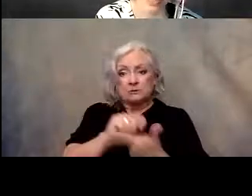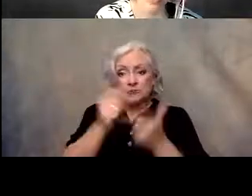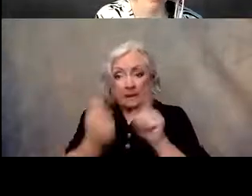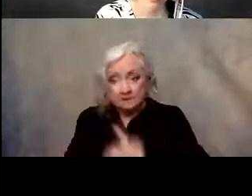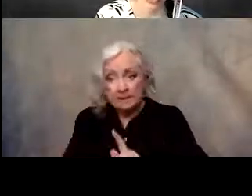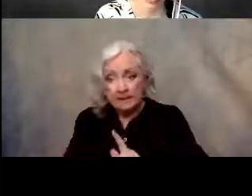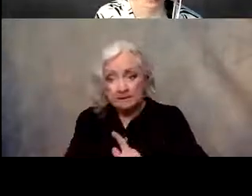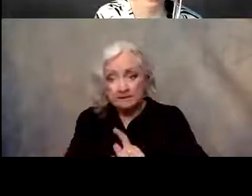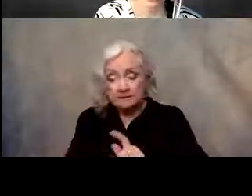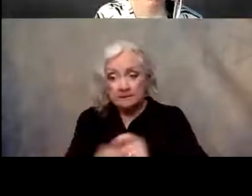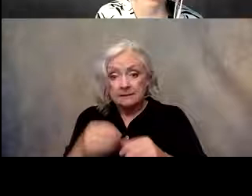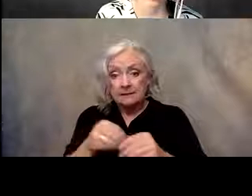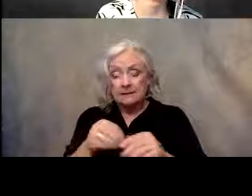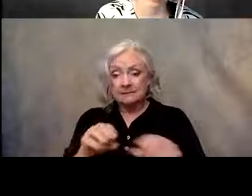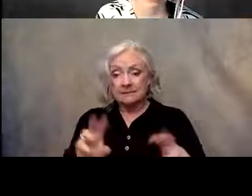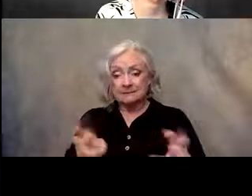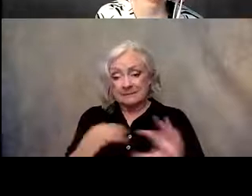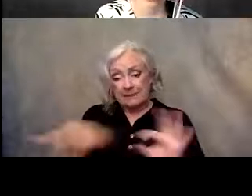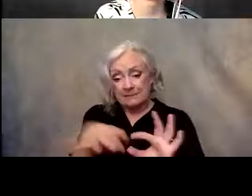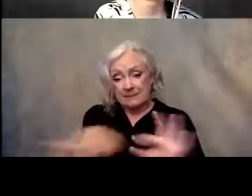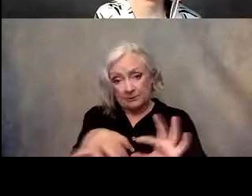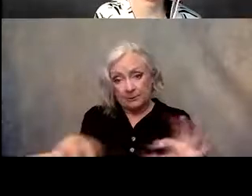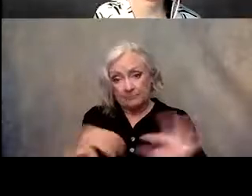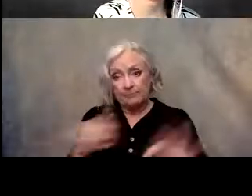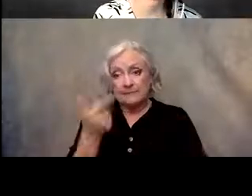in the subtitles because it's a critical element to the storytelling.